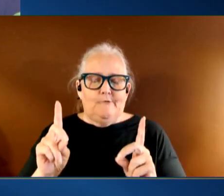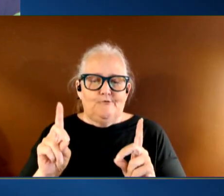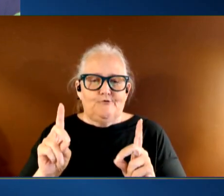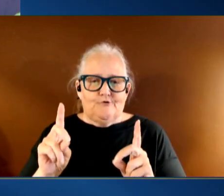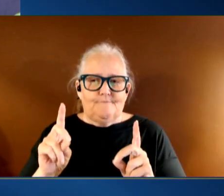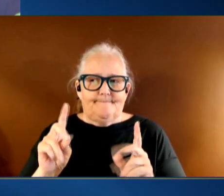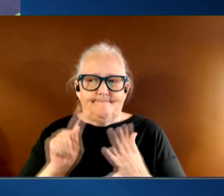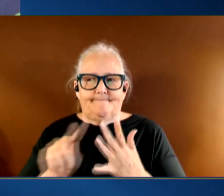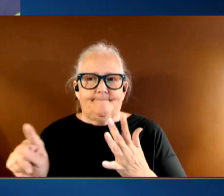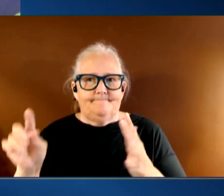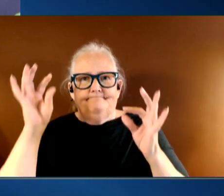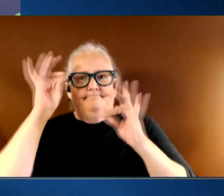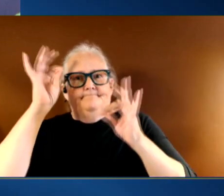The last thing I really wanted to highlight